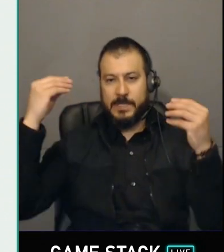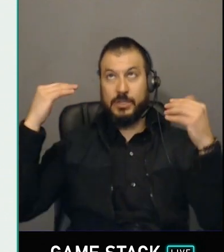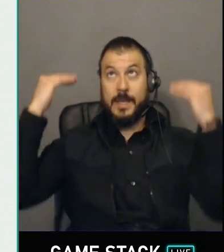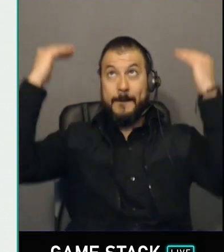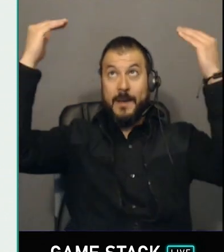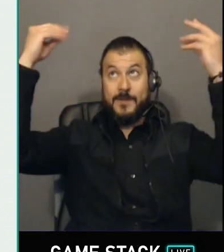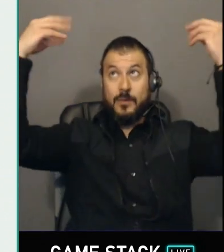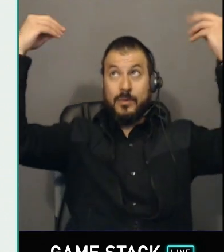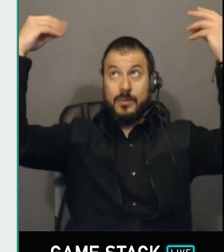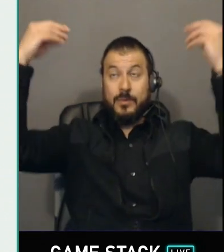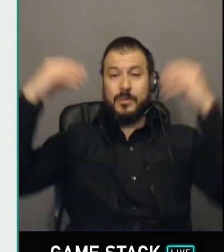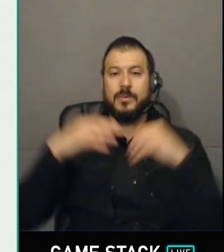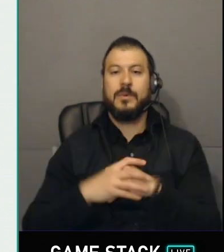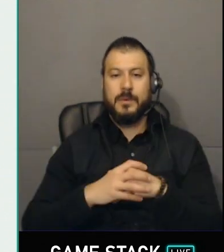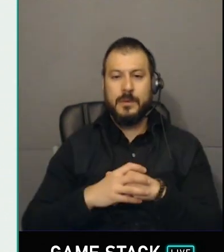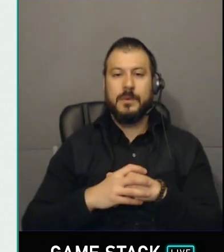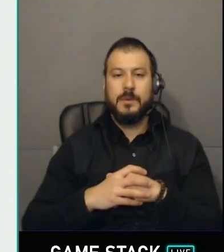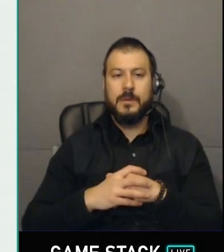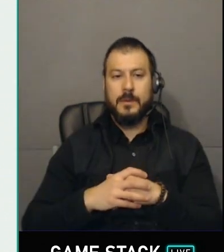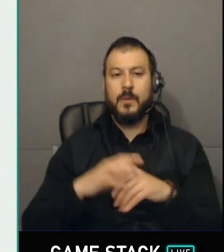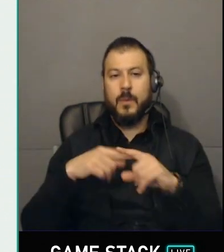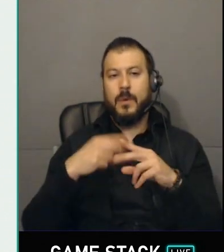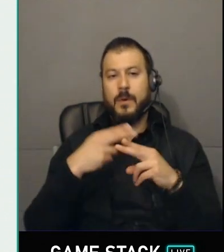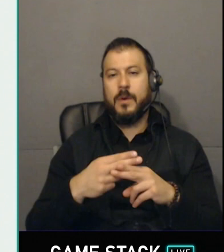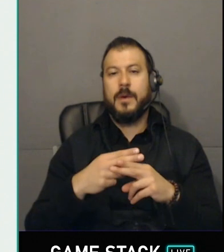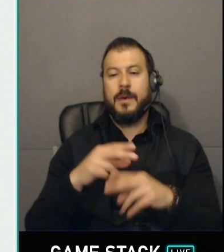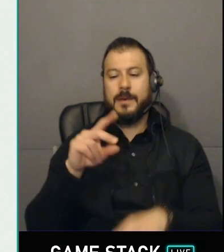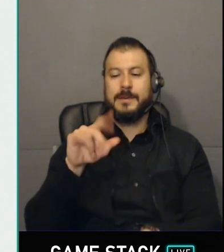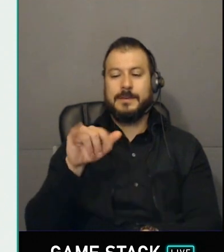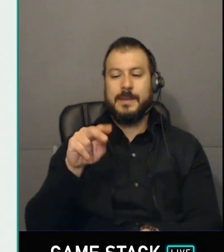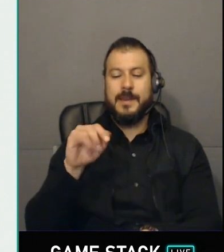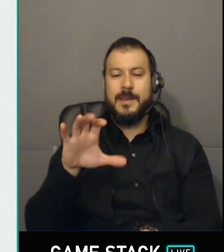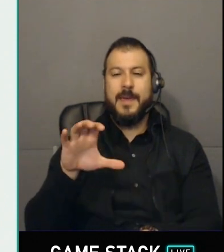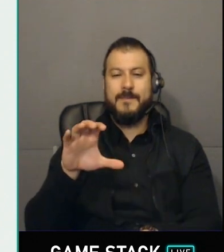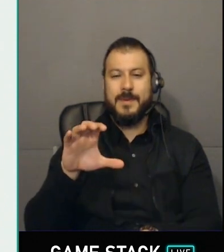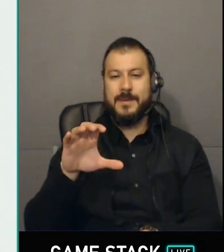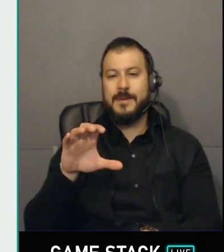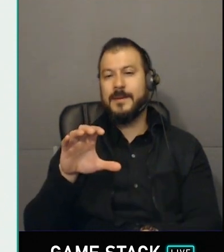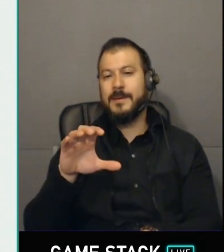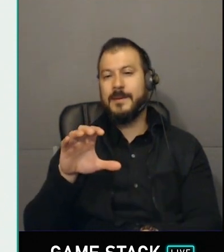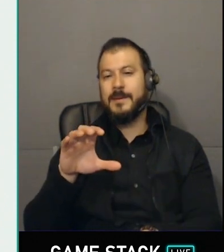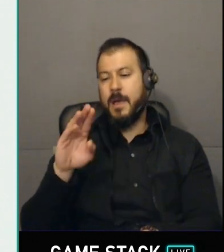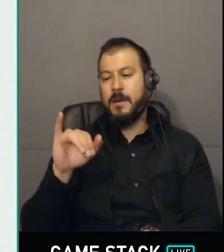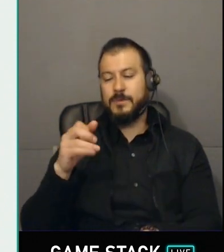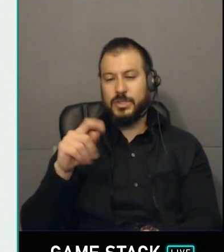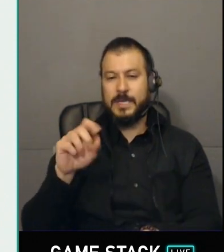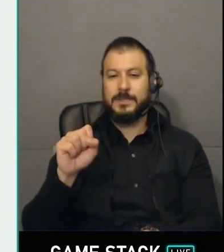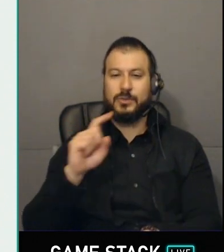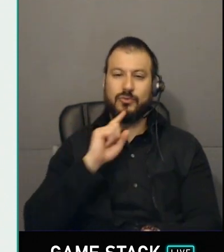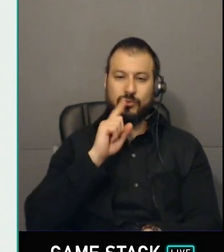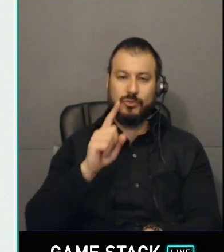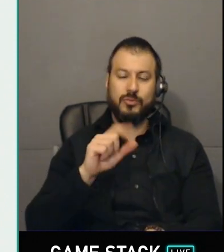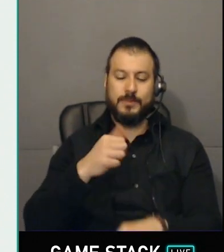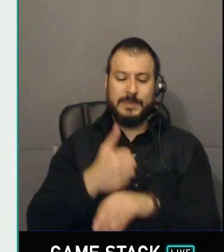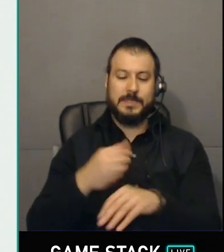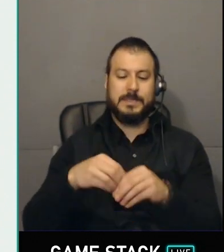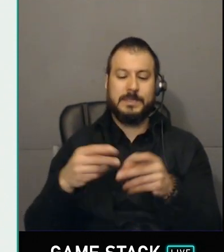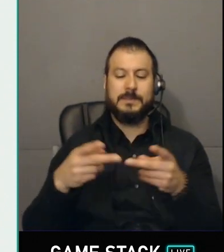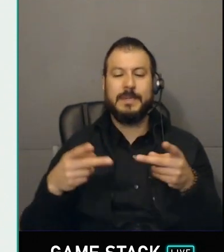But we also support what are called dynamic objects. These are objects that have a true position in space,